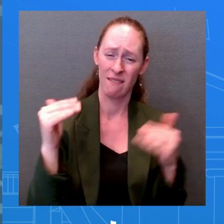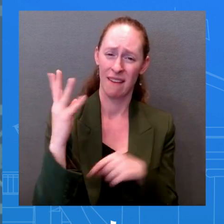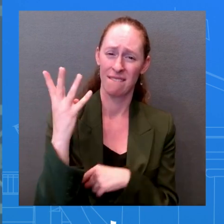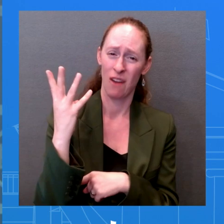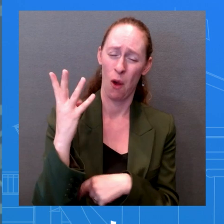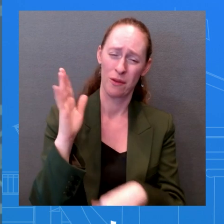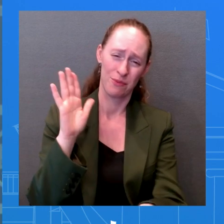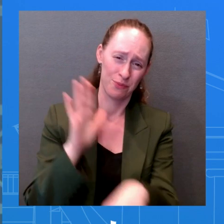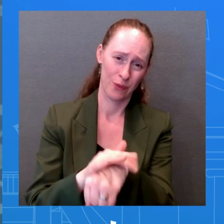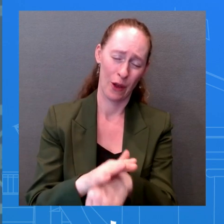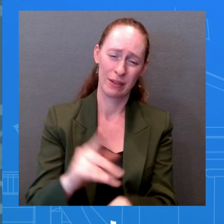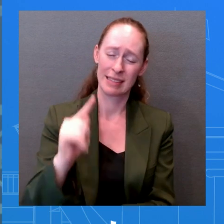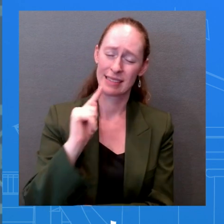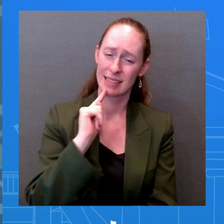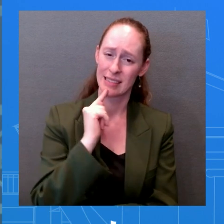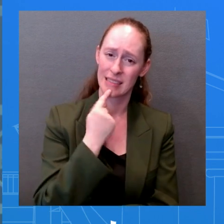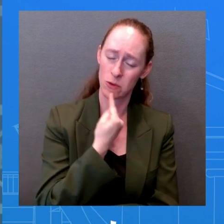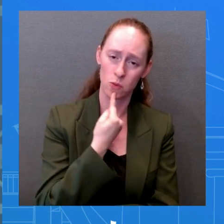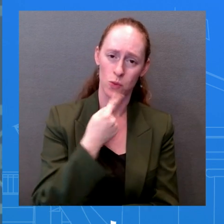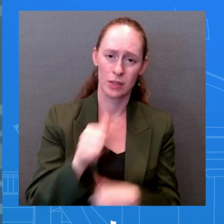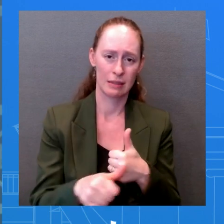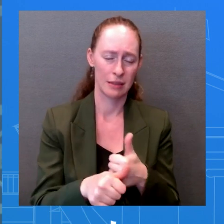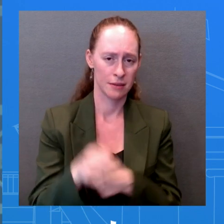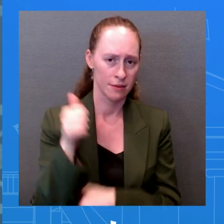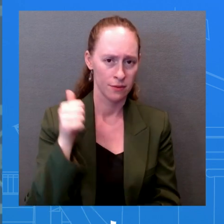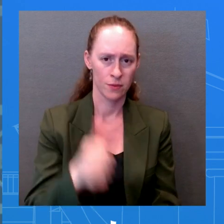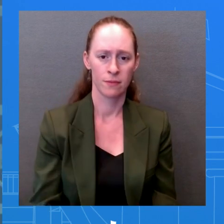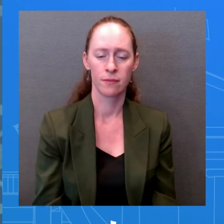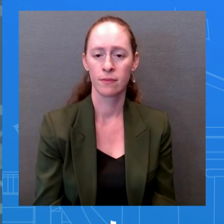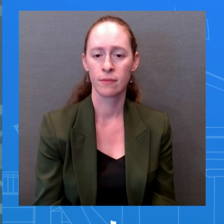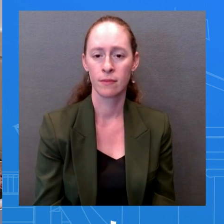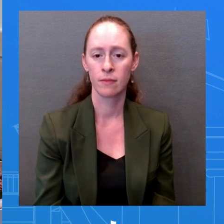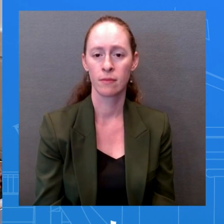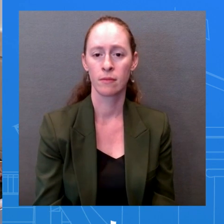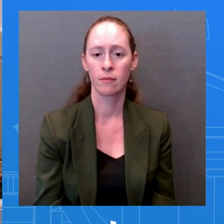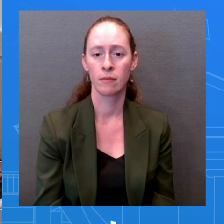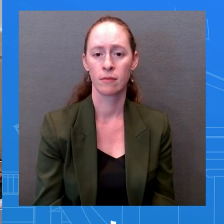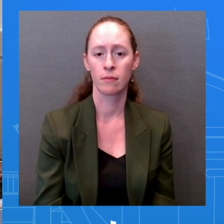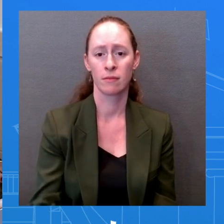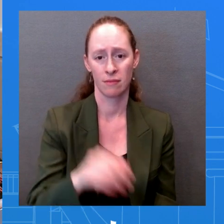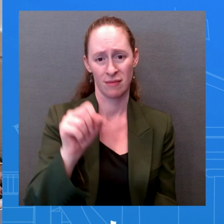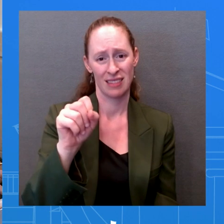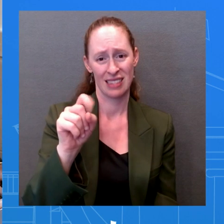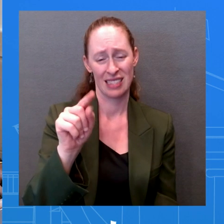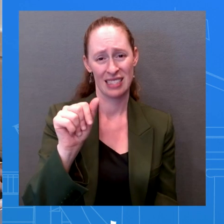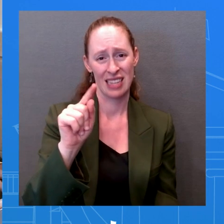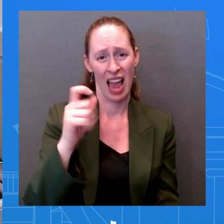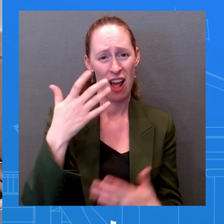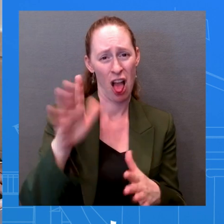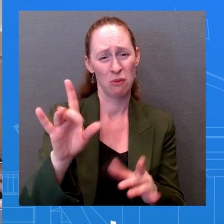spoke to this yesterday -- is do not travel. The Press: Is there any concern that he could actually complicate the talks